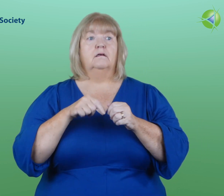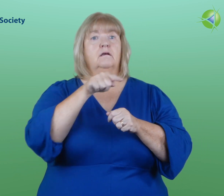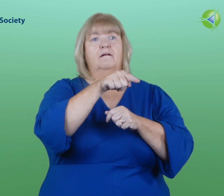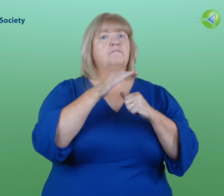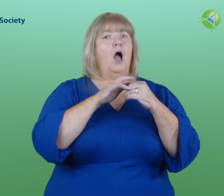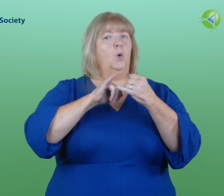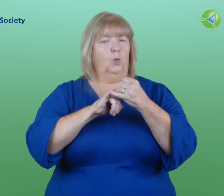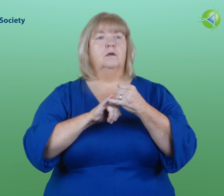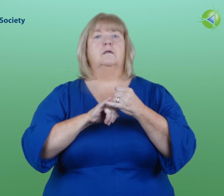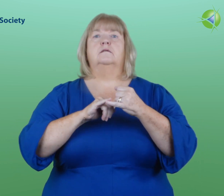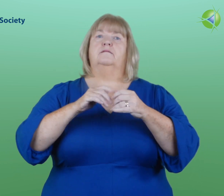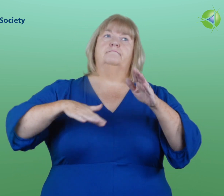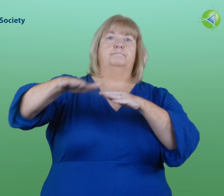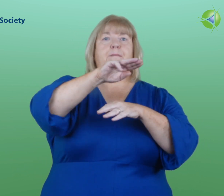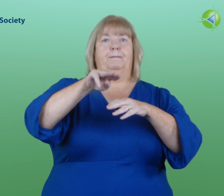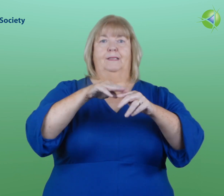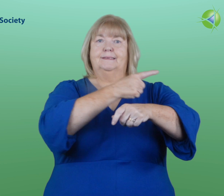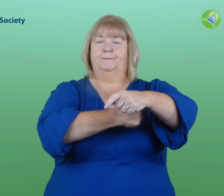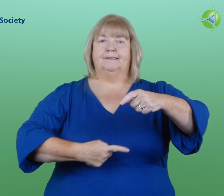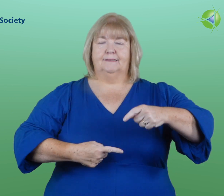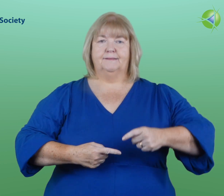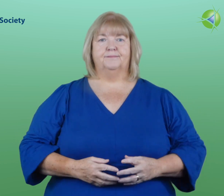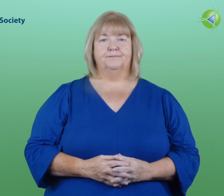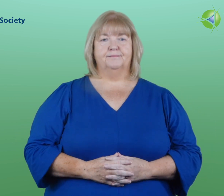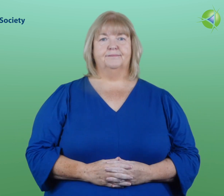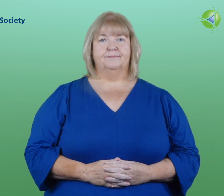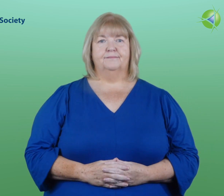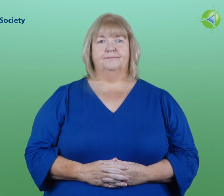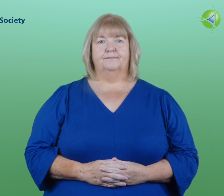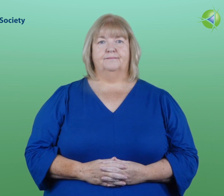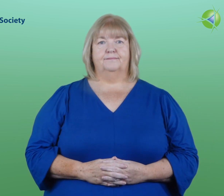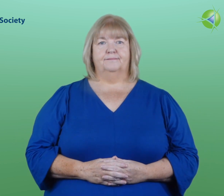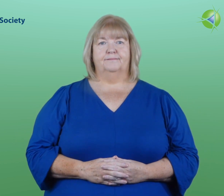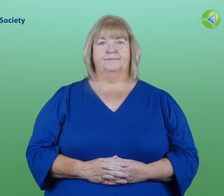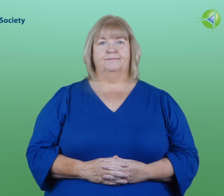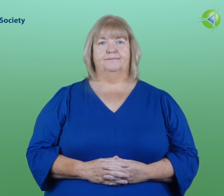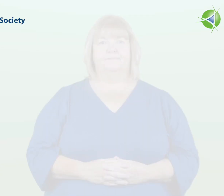Electronic Communications Services (ECS) for people with Disabilities.